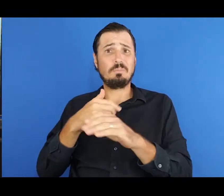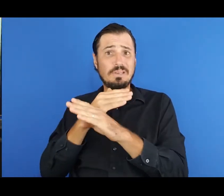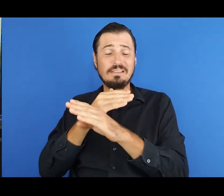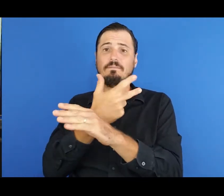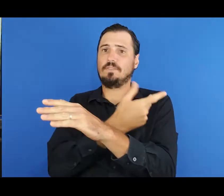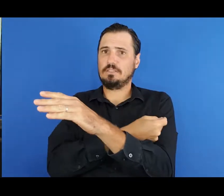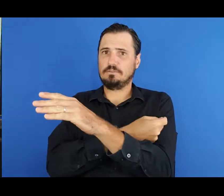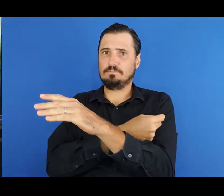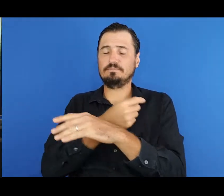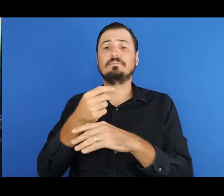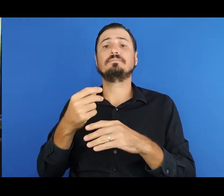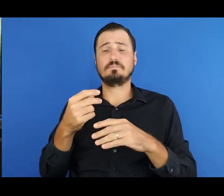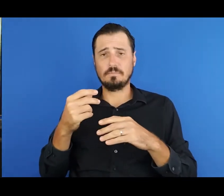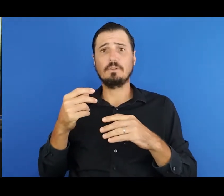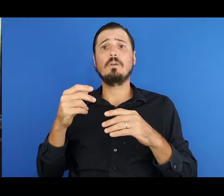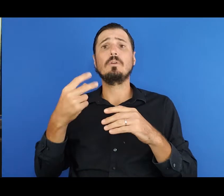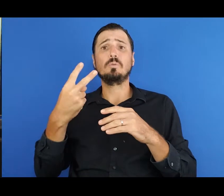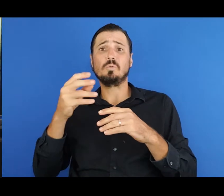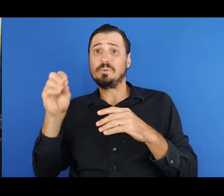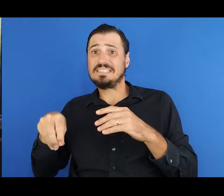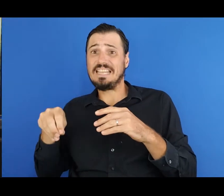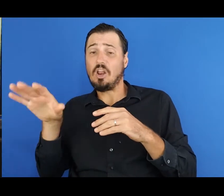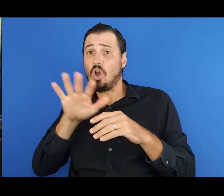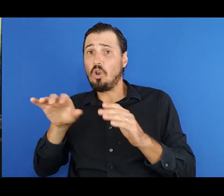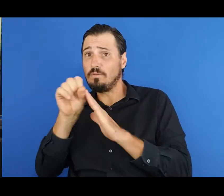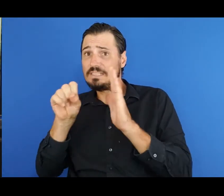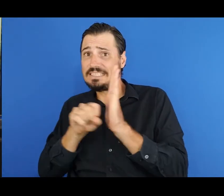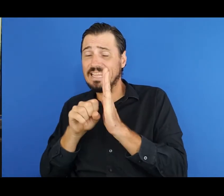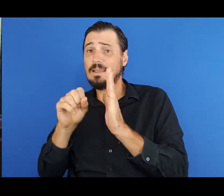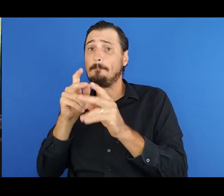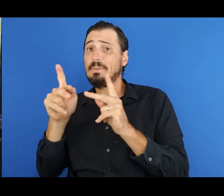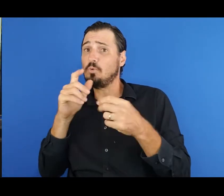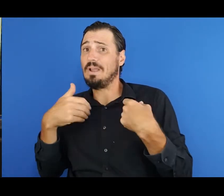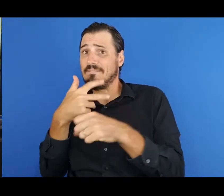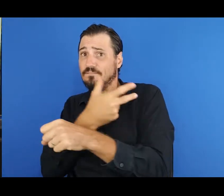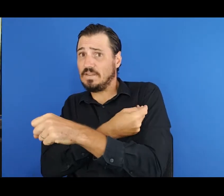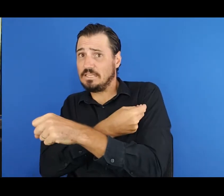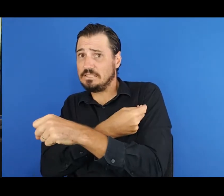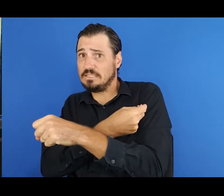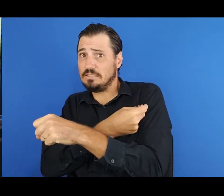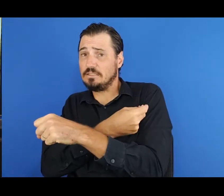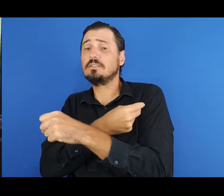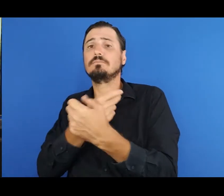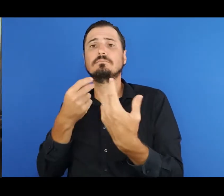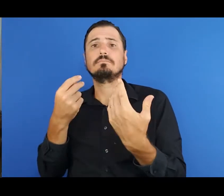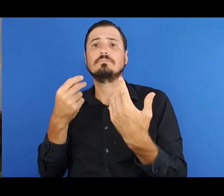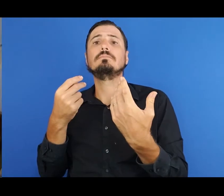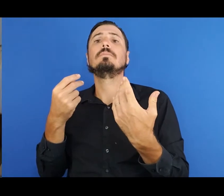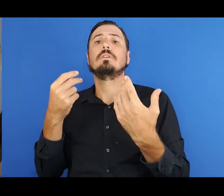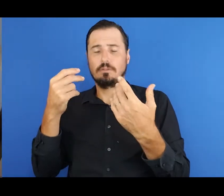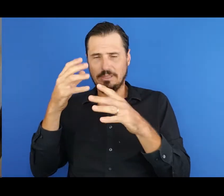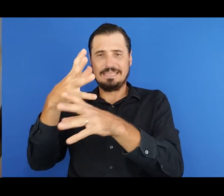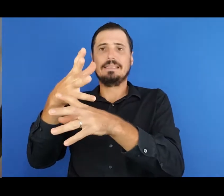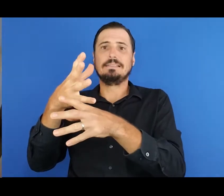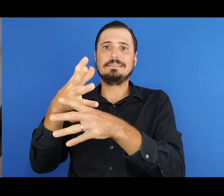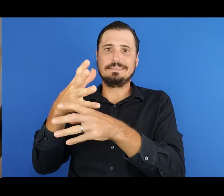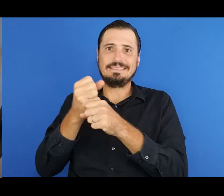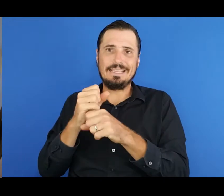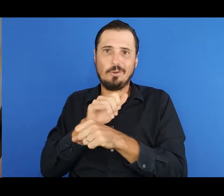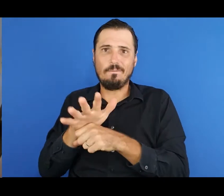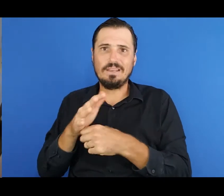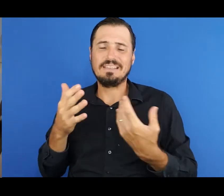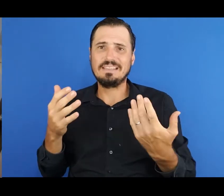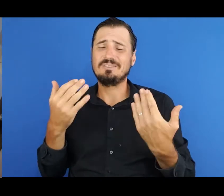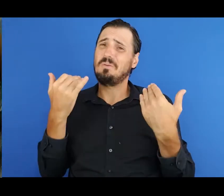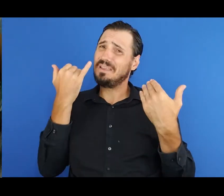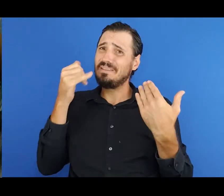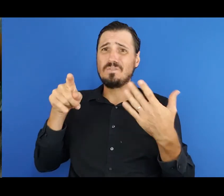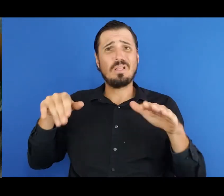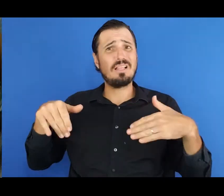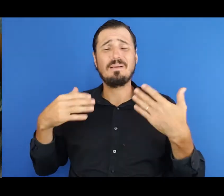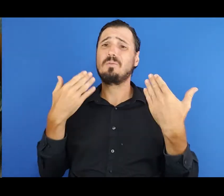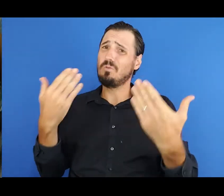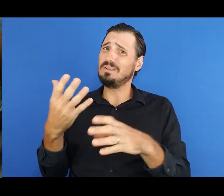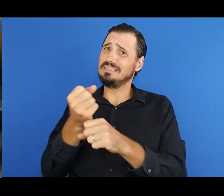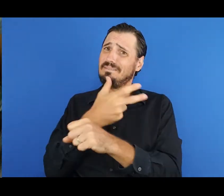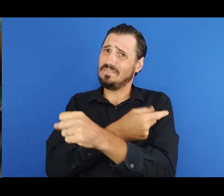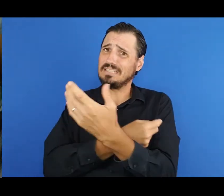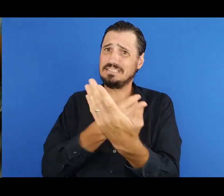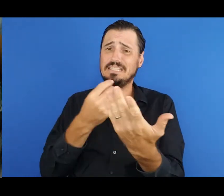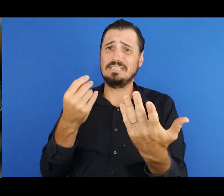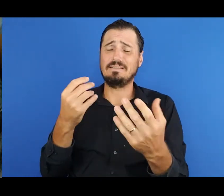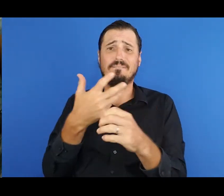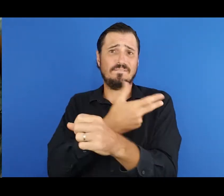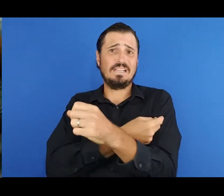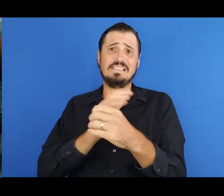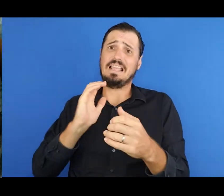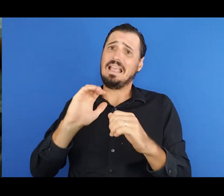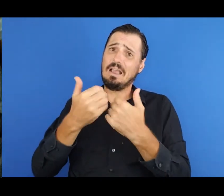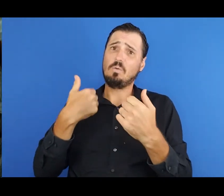vaccine breakthrough cases we have identified have all had asymptomatic or mild infections. If you haven't already, consider getting vaccinated immediately. Vaccination is our strongest tool: it